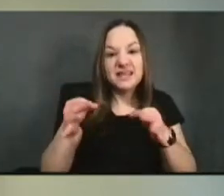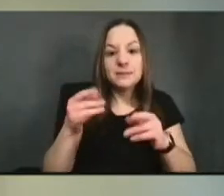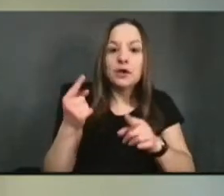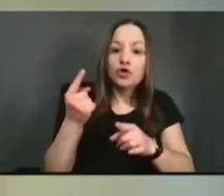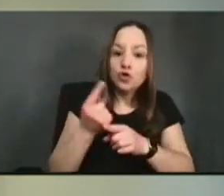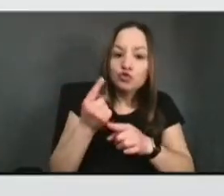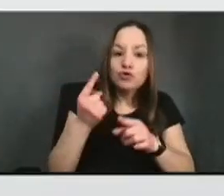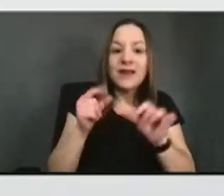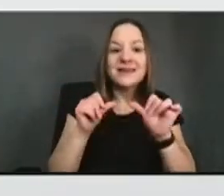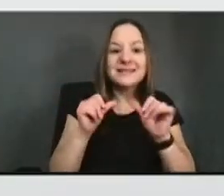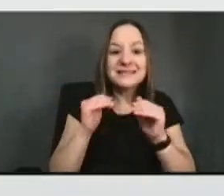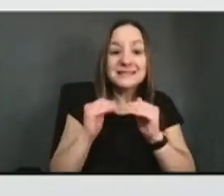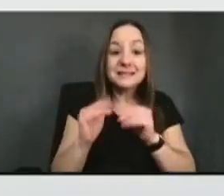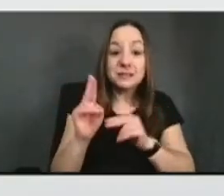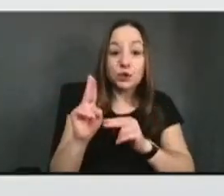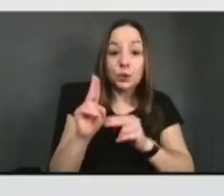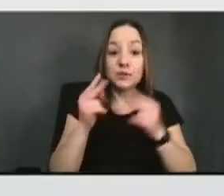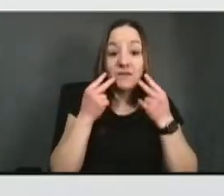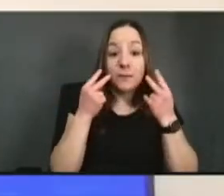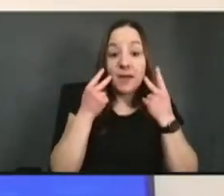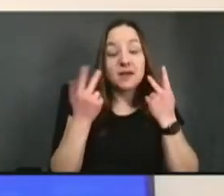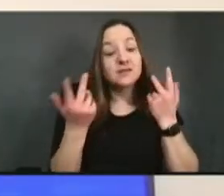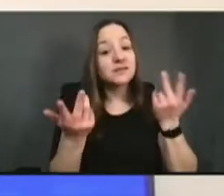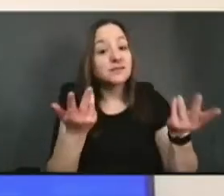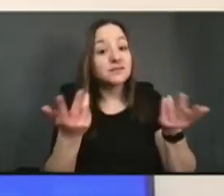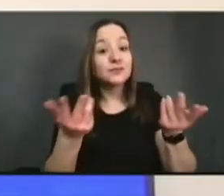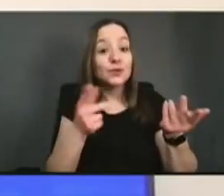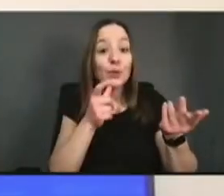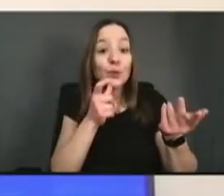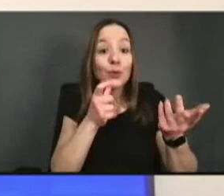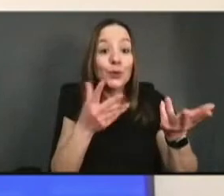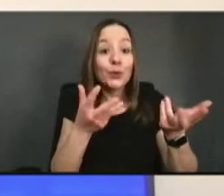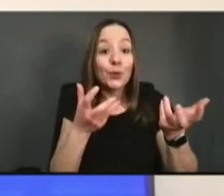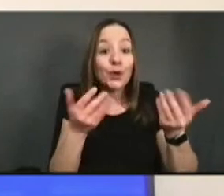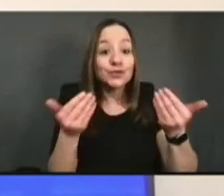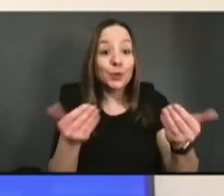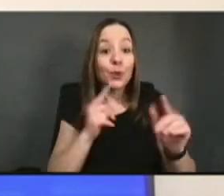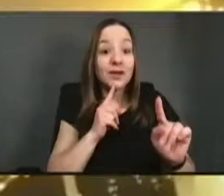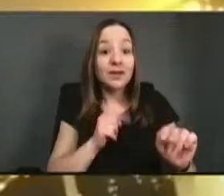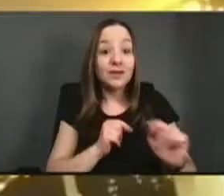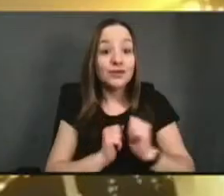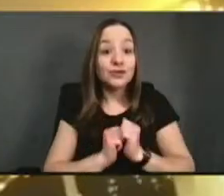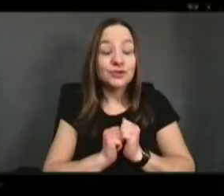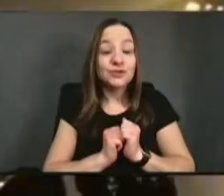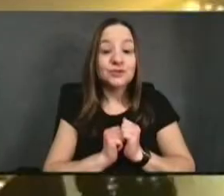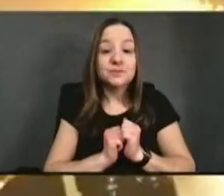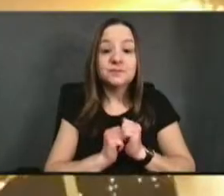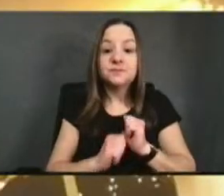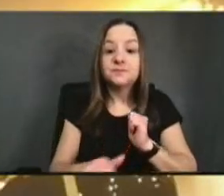correctly and consistently wearing a mask. So either one of